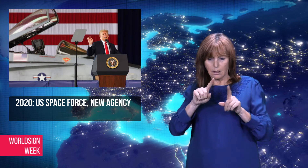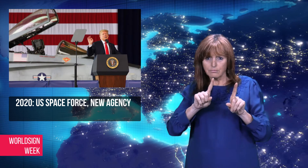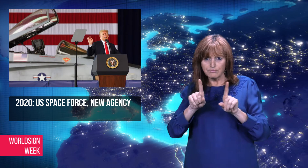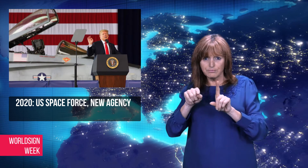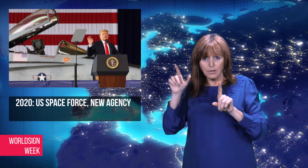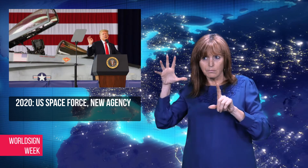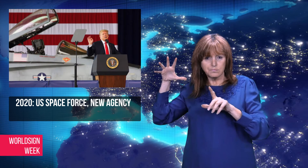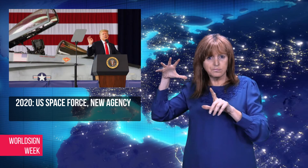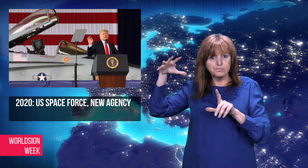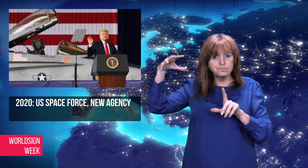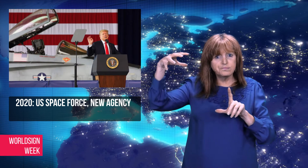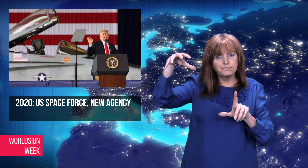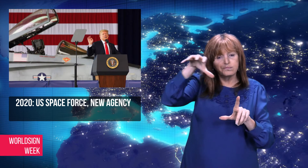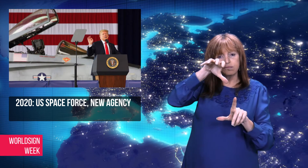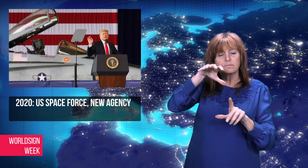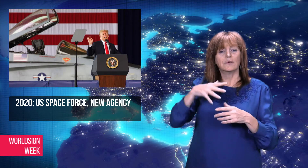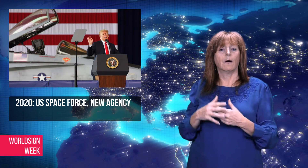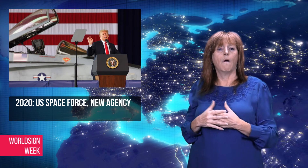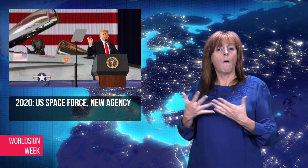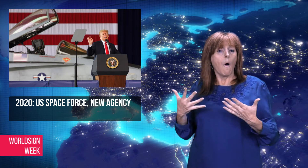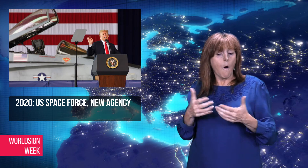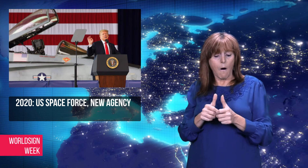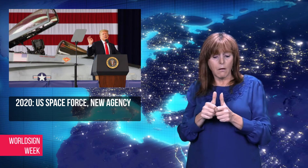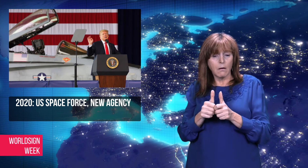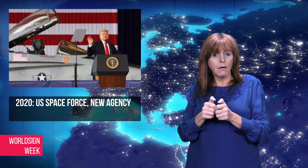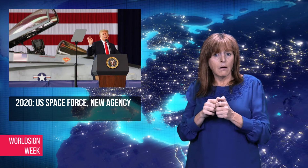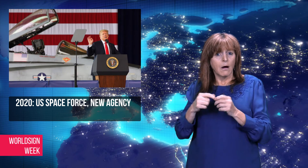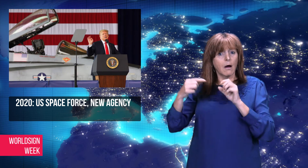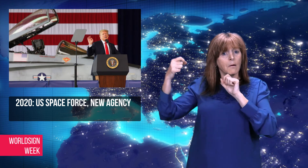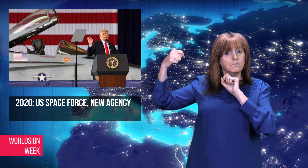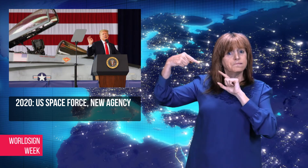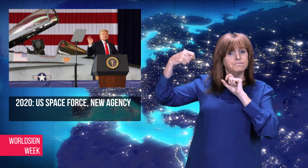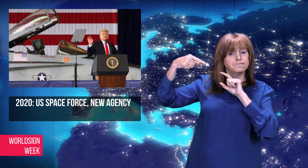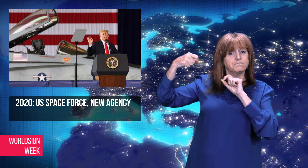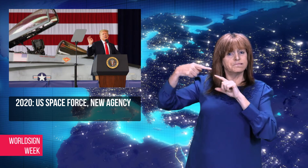GPS systems, wireless communications and